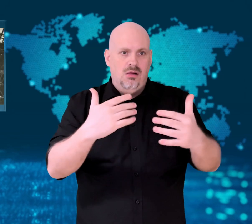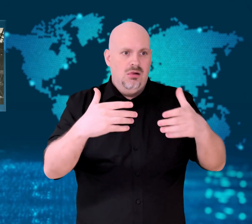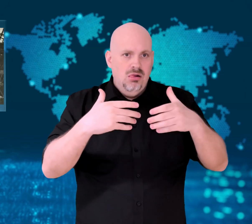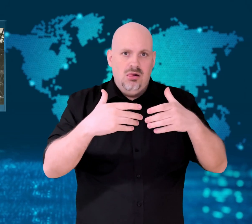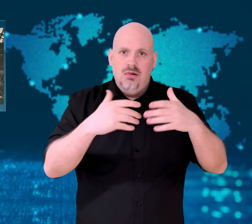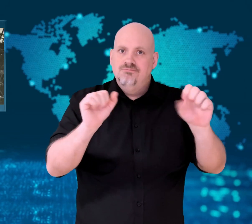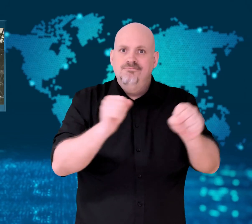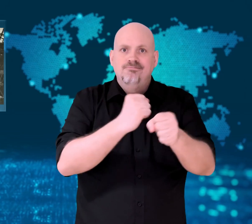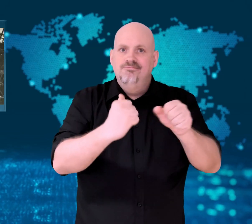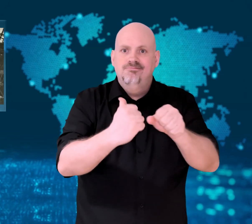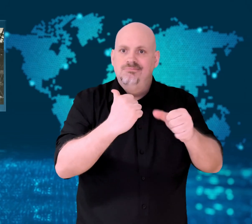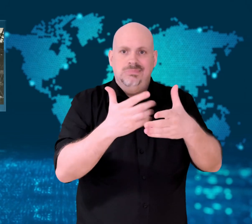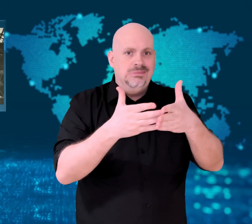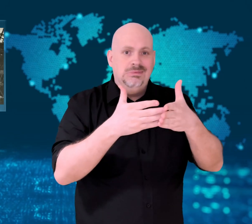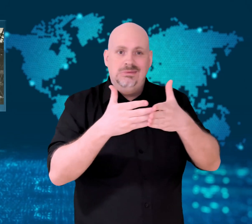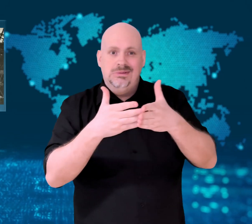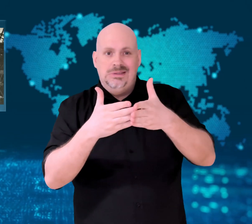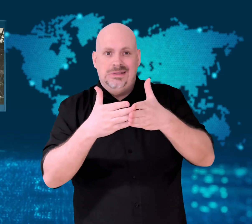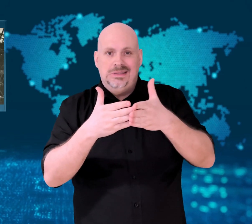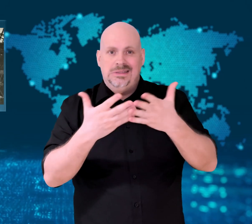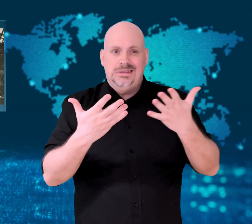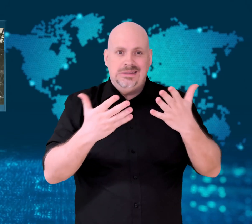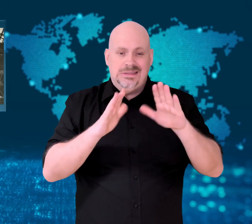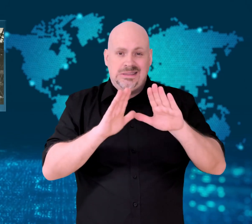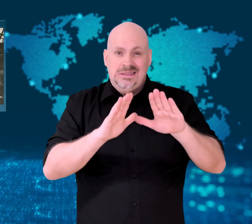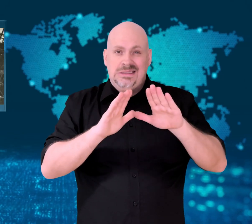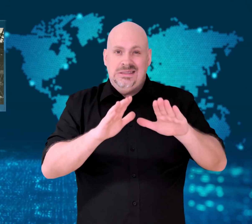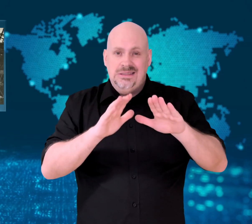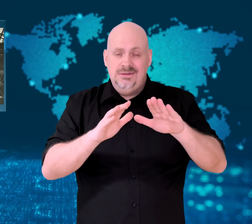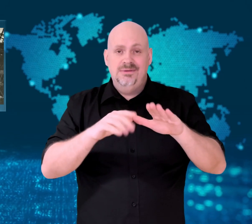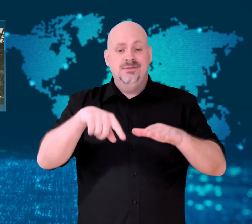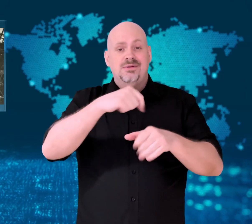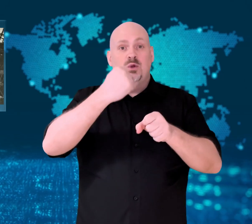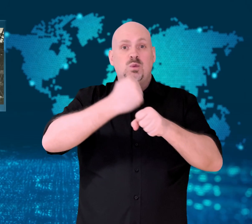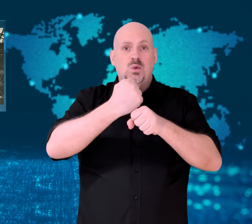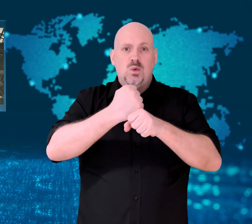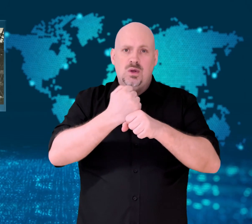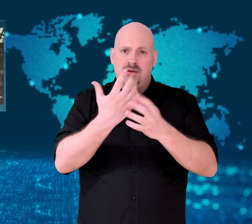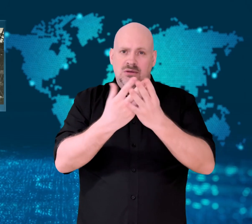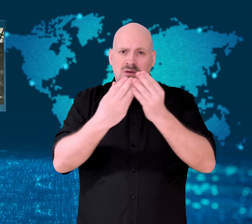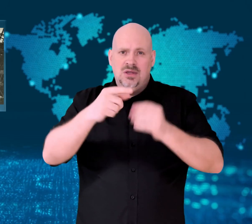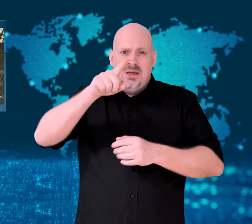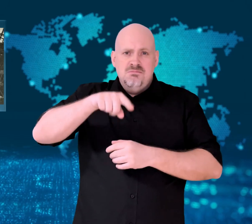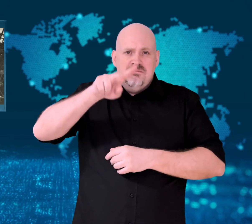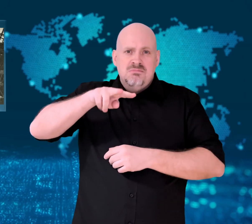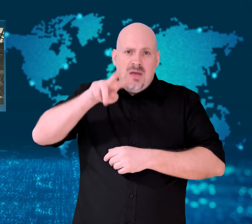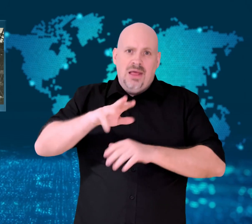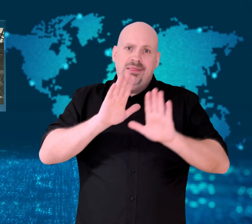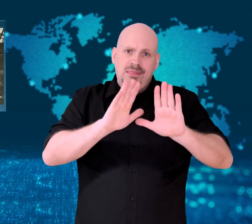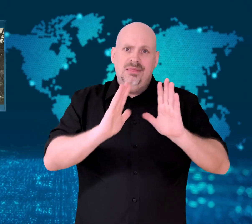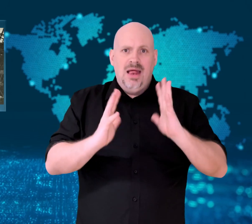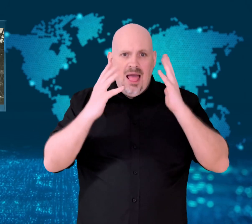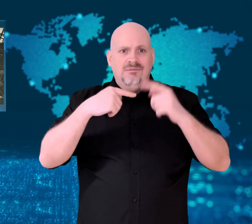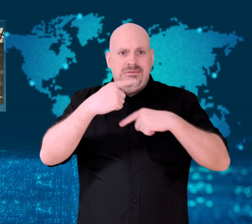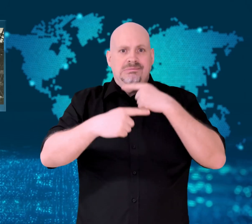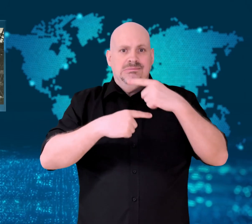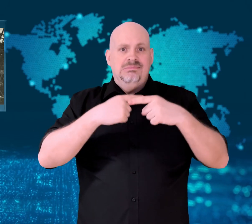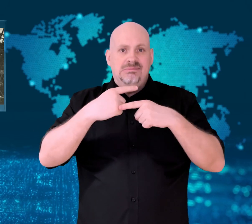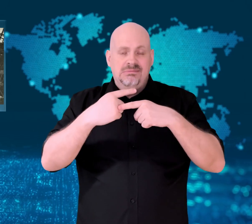but when pressure from the ice threatened to break the boat,